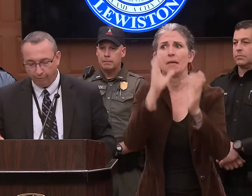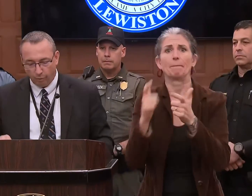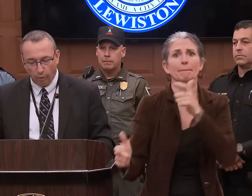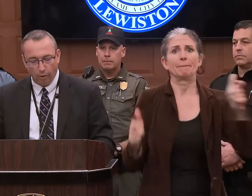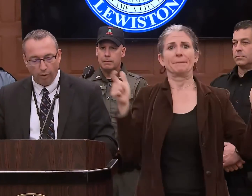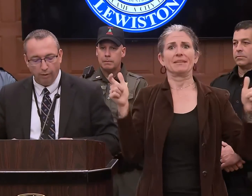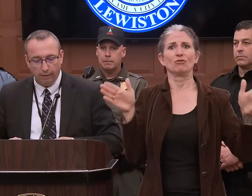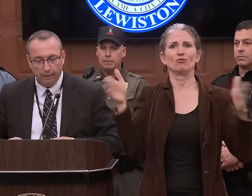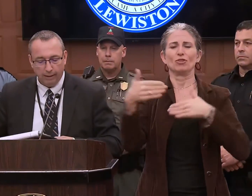even quotations.